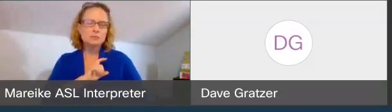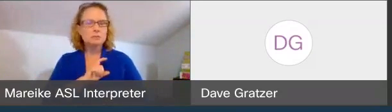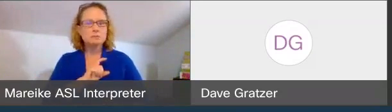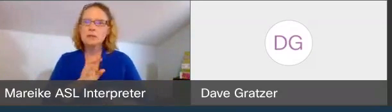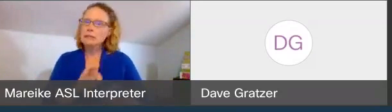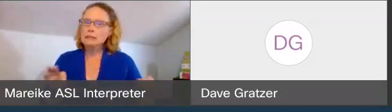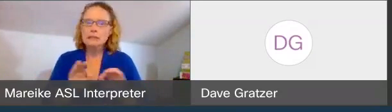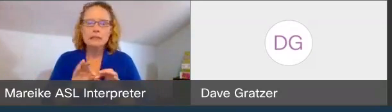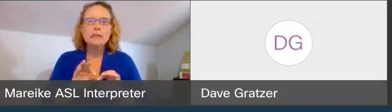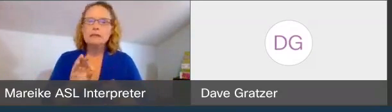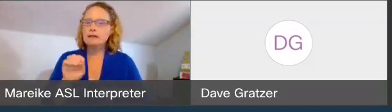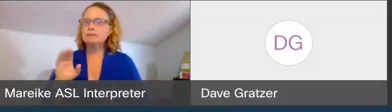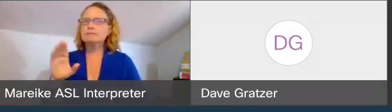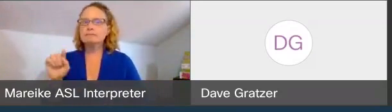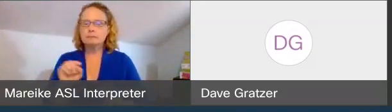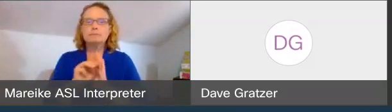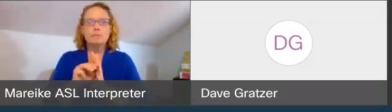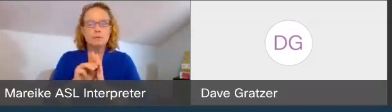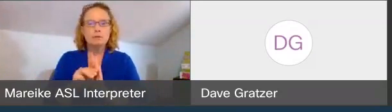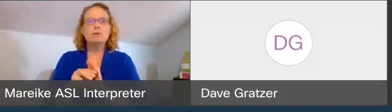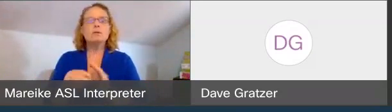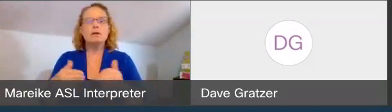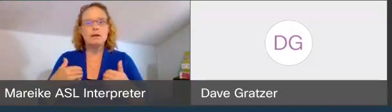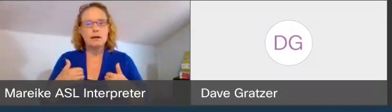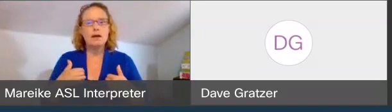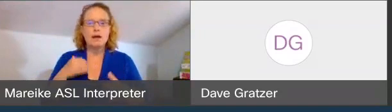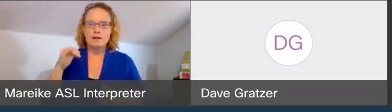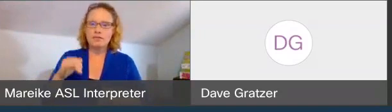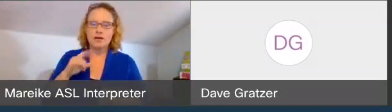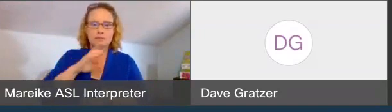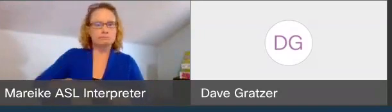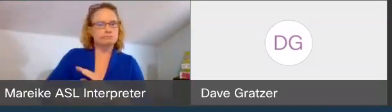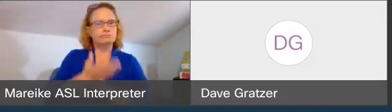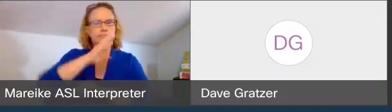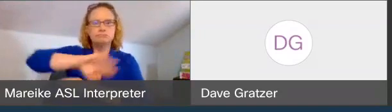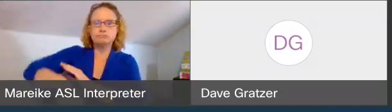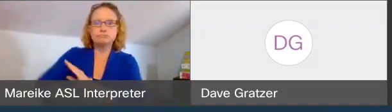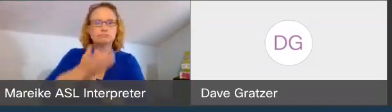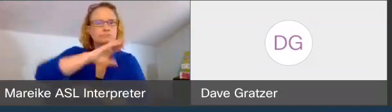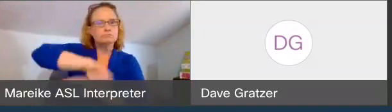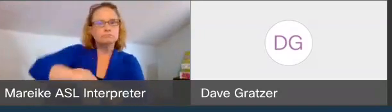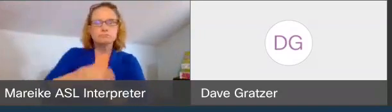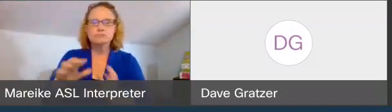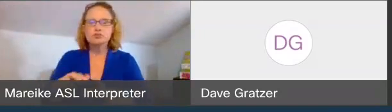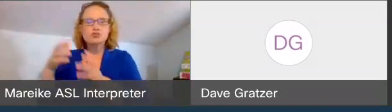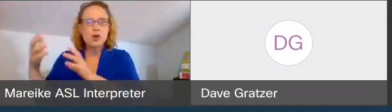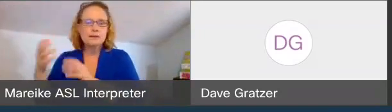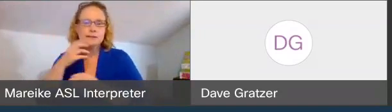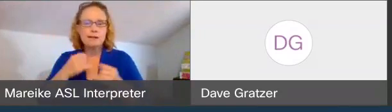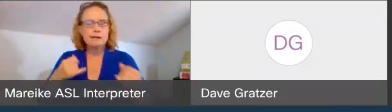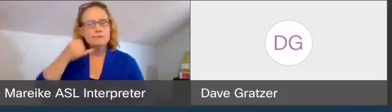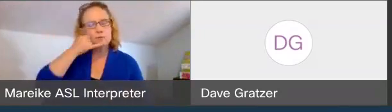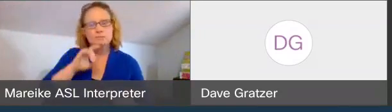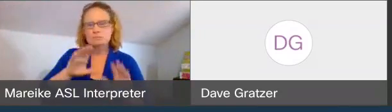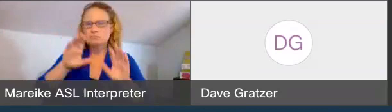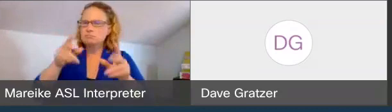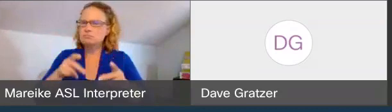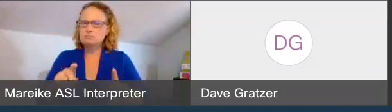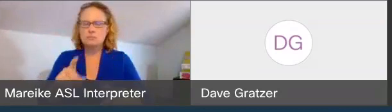Forensic ACT model has the 24/7 crisis phone. So this is an excellent opportunity for diversion